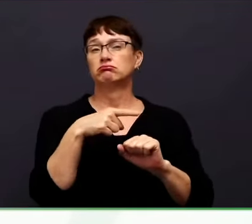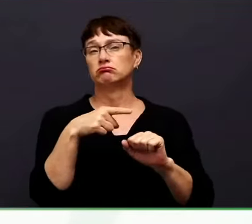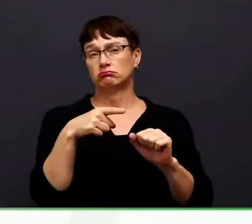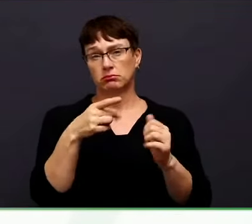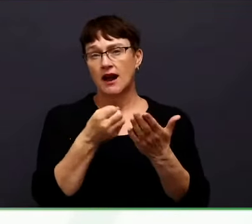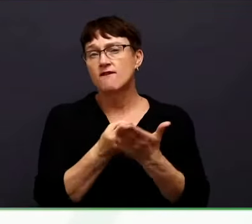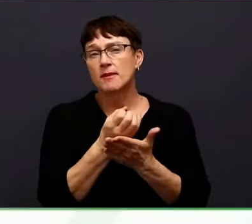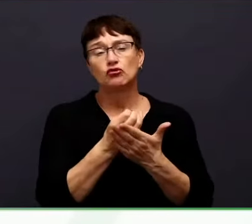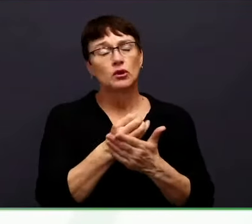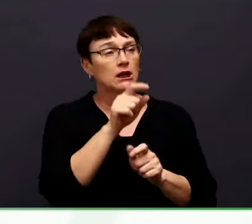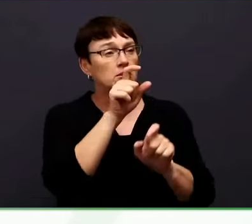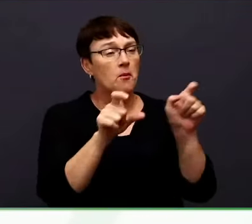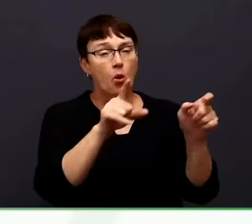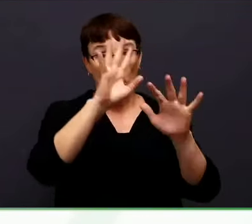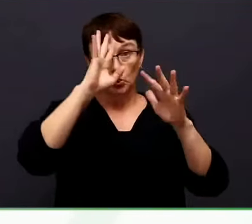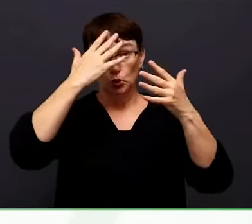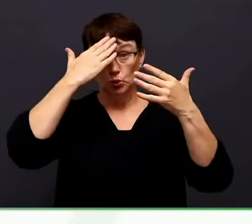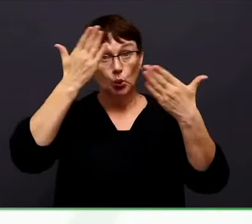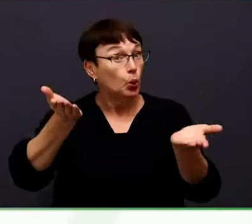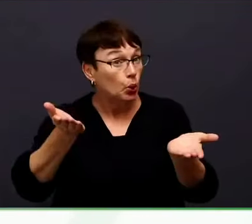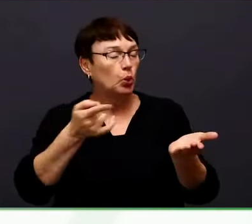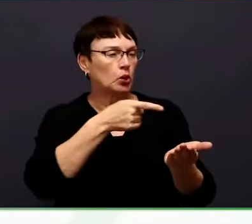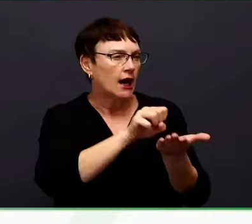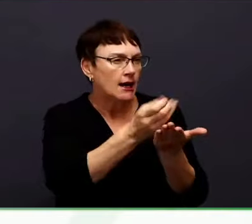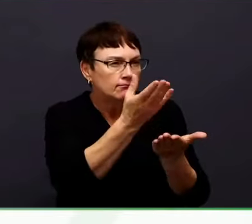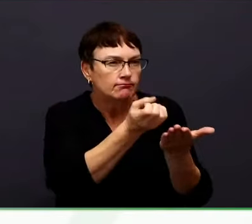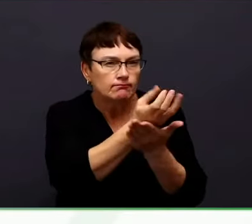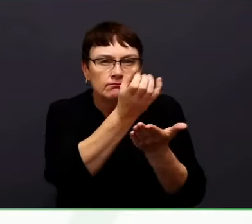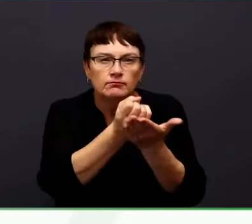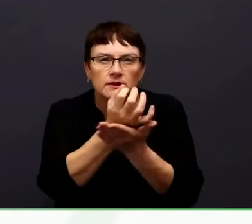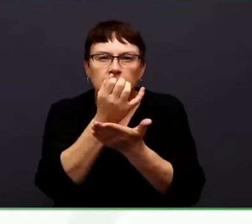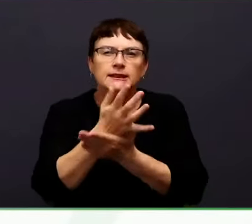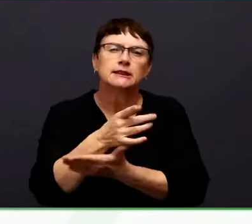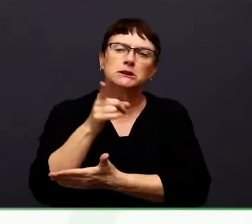And then to round it up as I said we have some election workshops